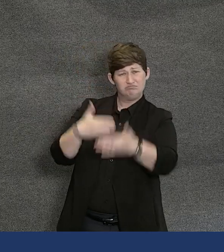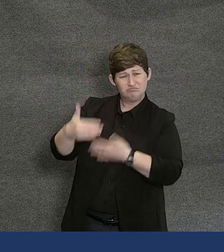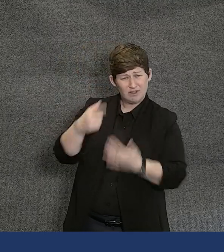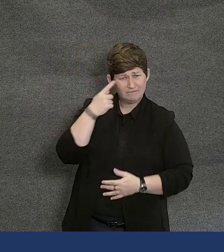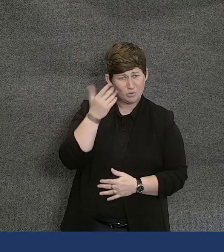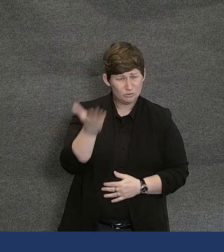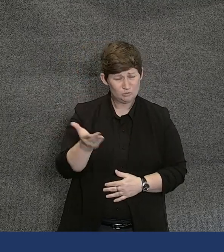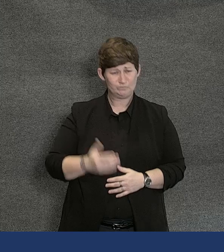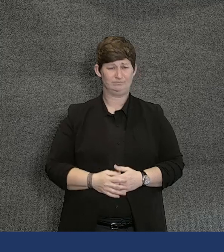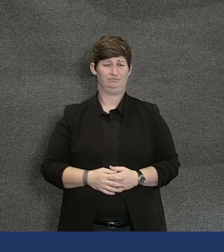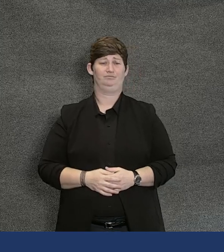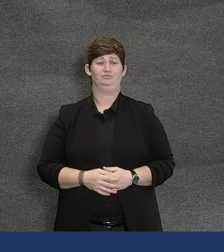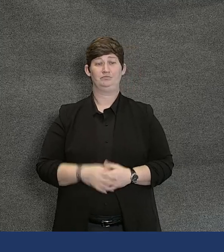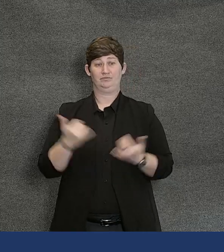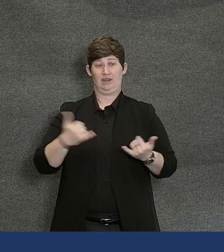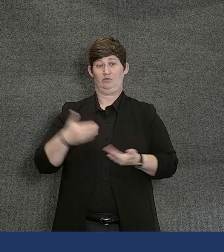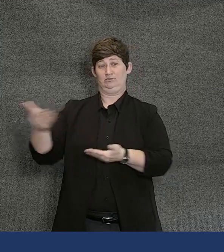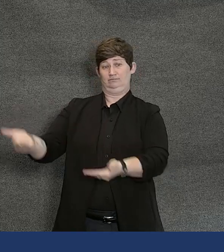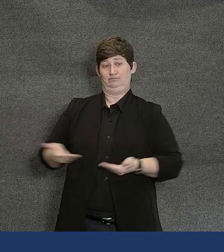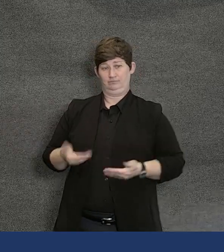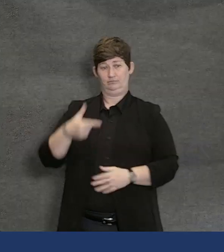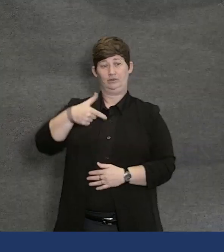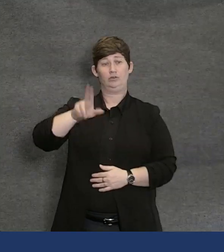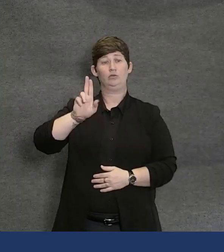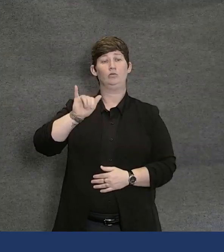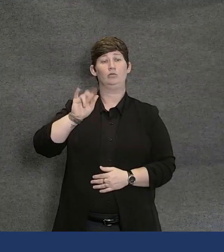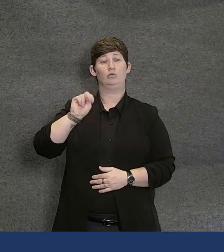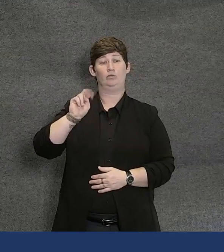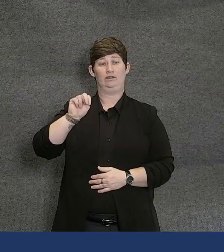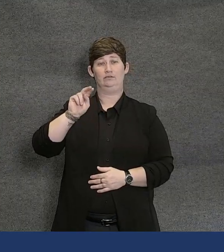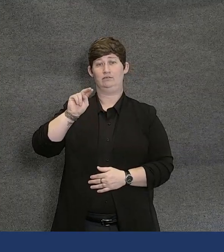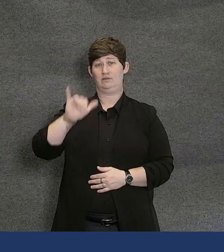For the past 30 years, Quinn has been sharing her and her